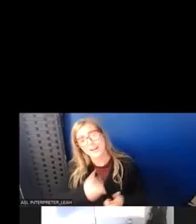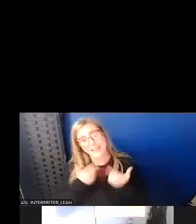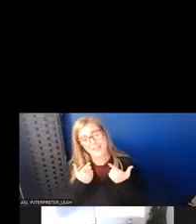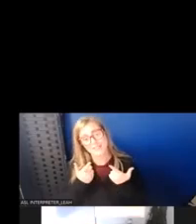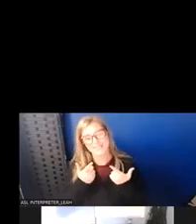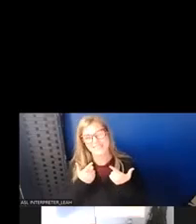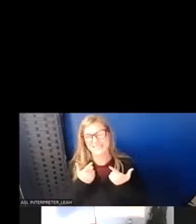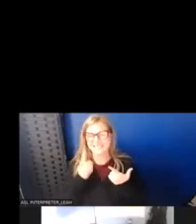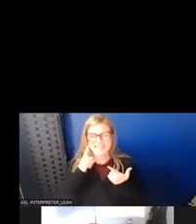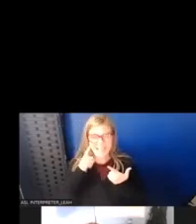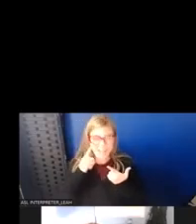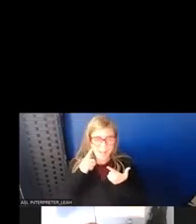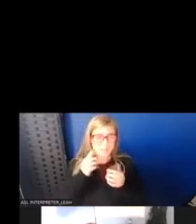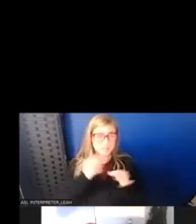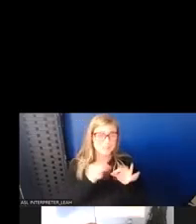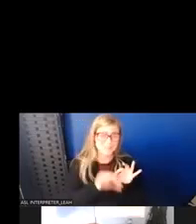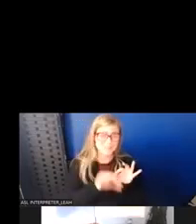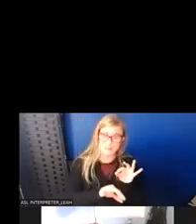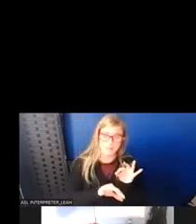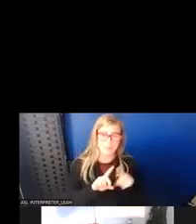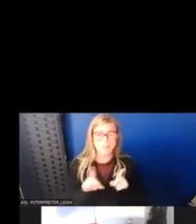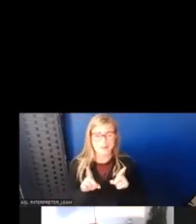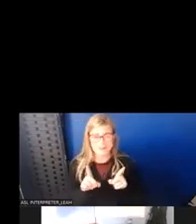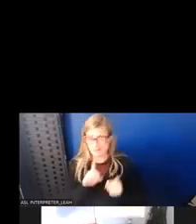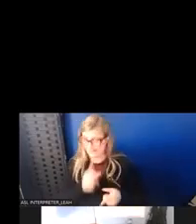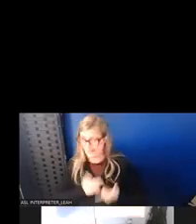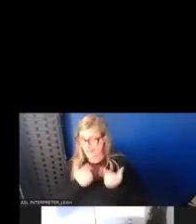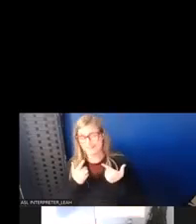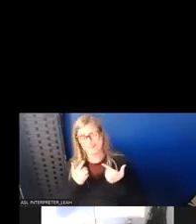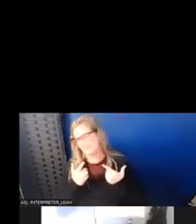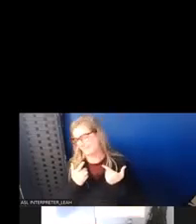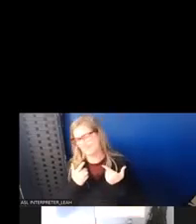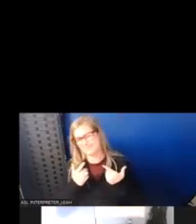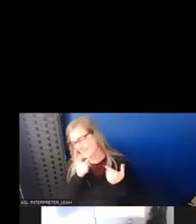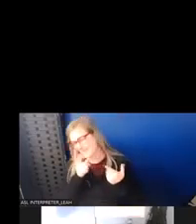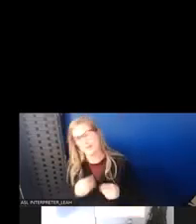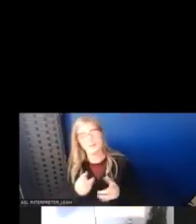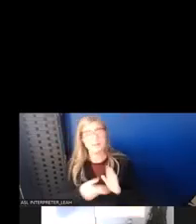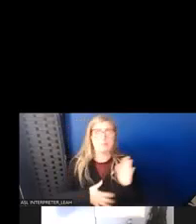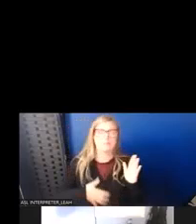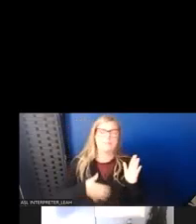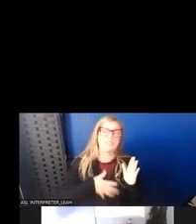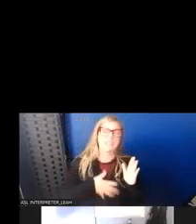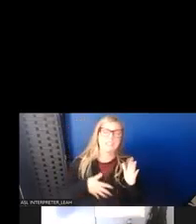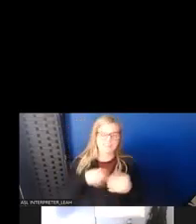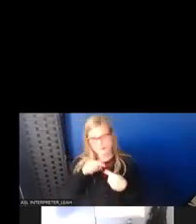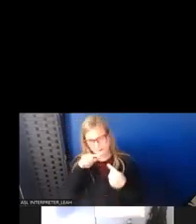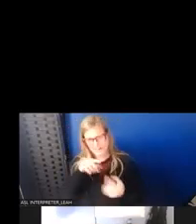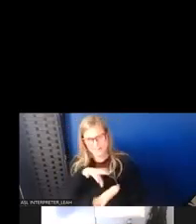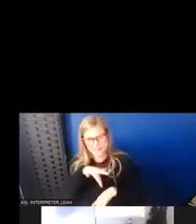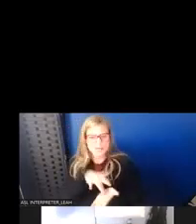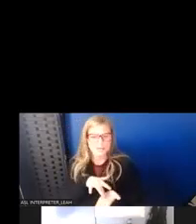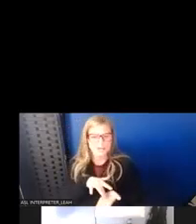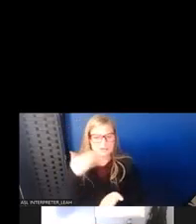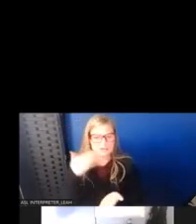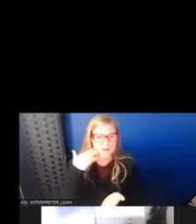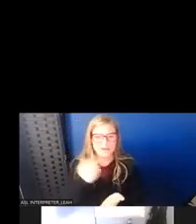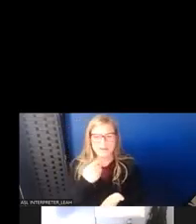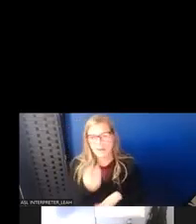There's often this growing zone in the middle where we start to struggle, and we really need to tell people that this will be